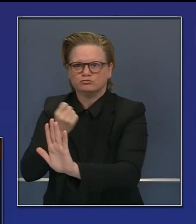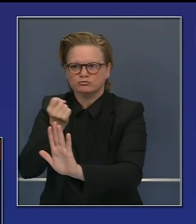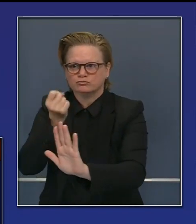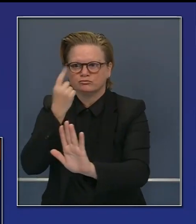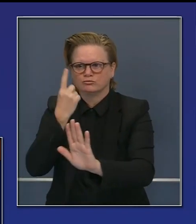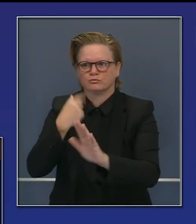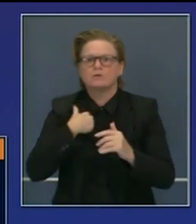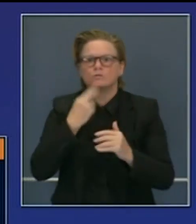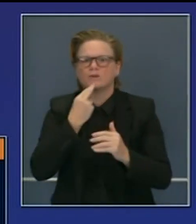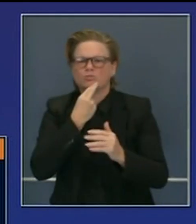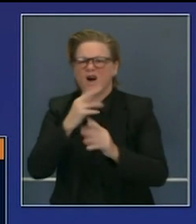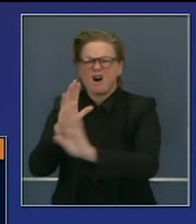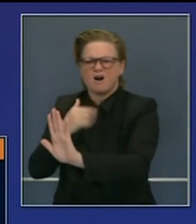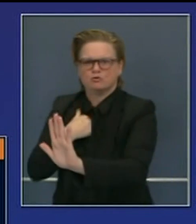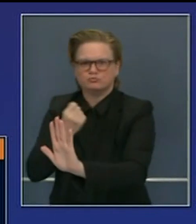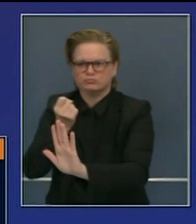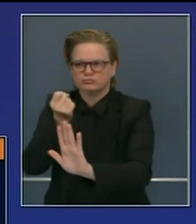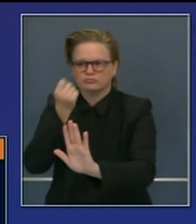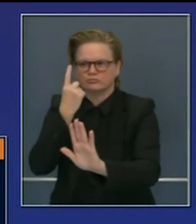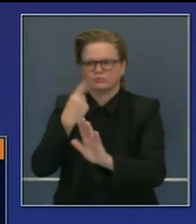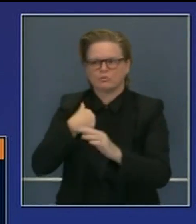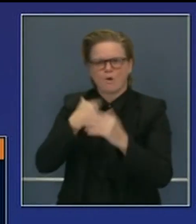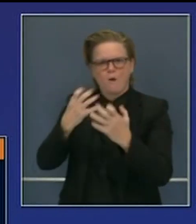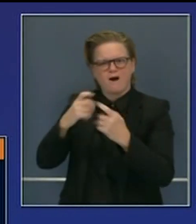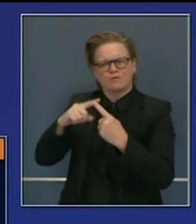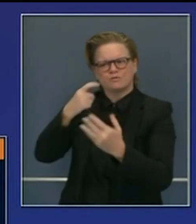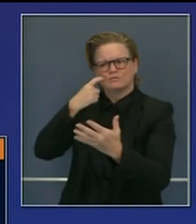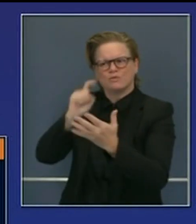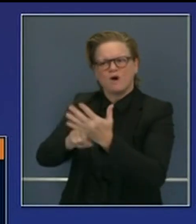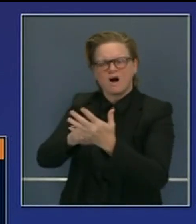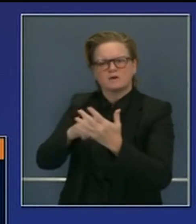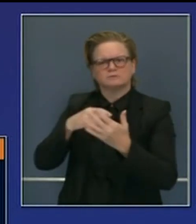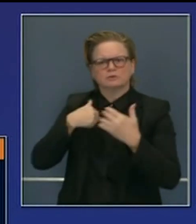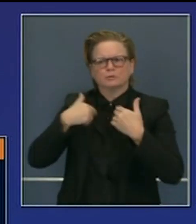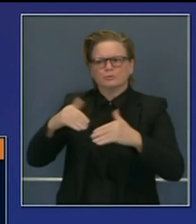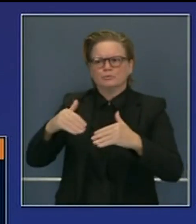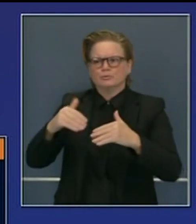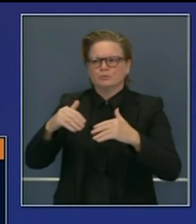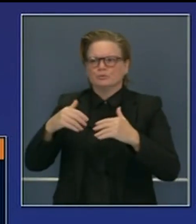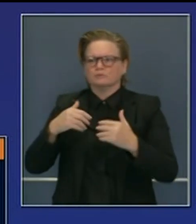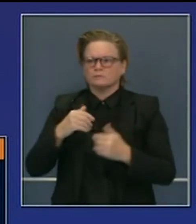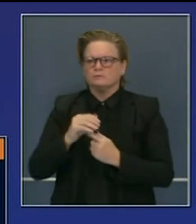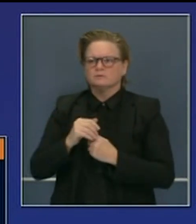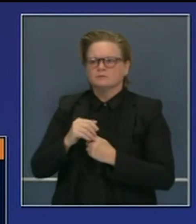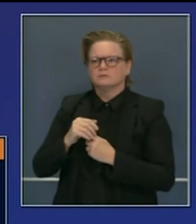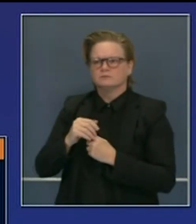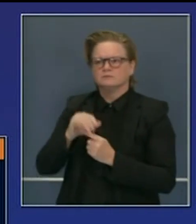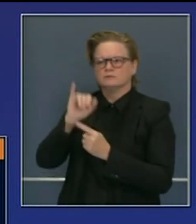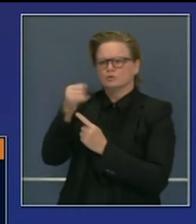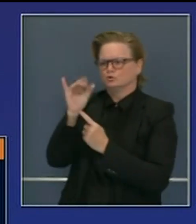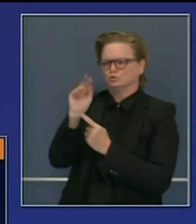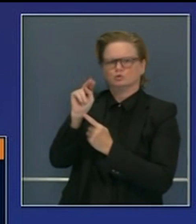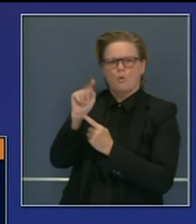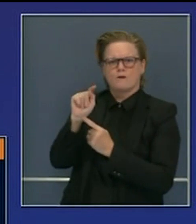AND DEEPLY APPRECIATE THE STRESS AND THE STRUGGLES THAT OUR I WANT TO JUST ACKNOWLEDGE THE